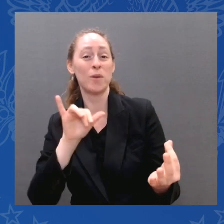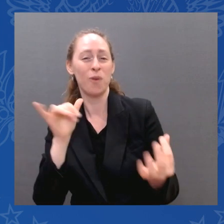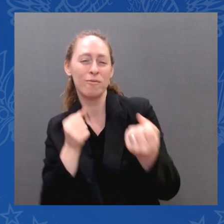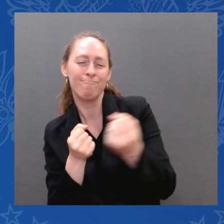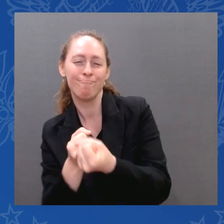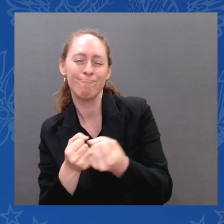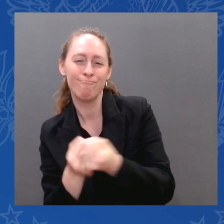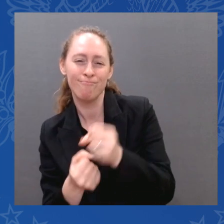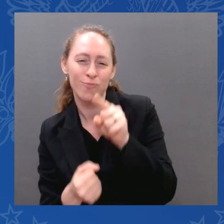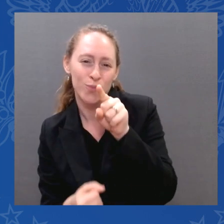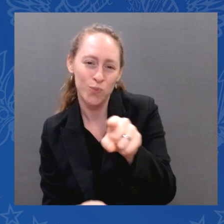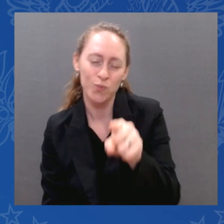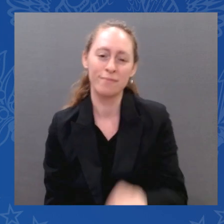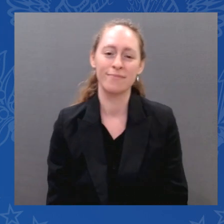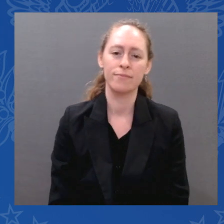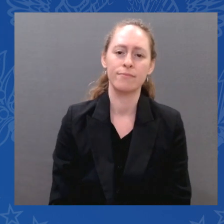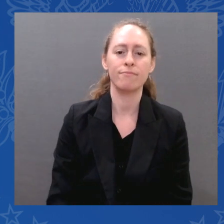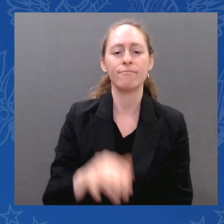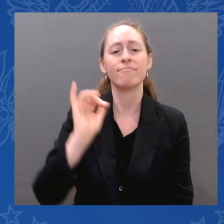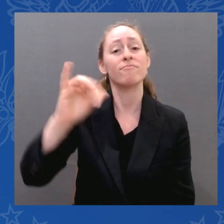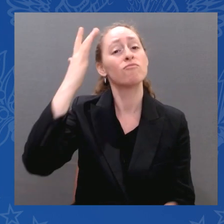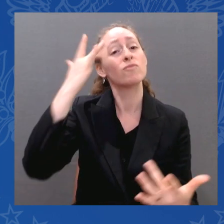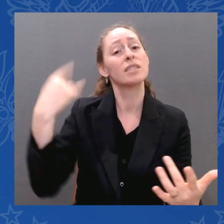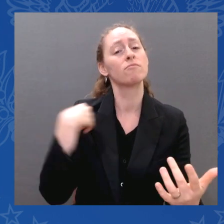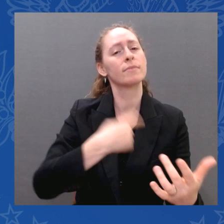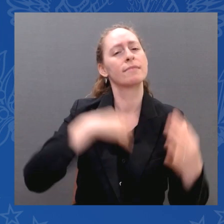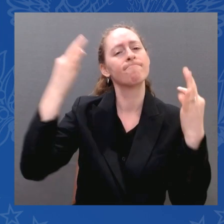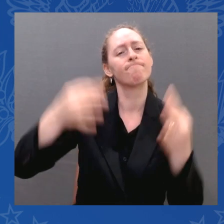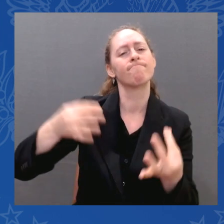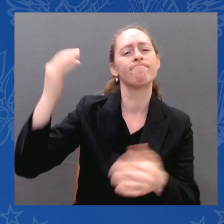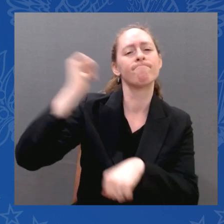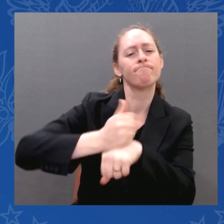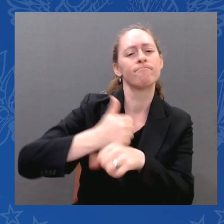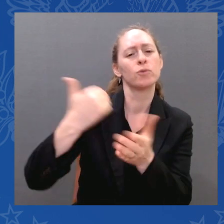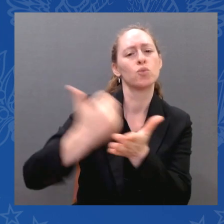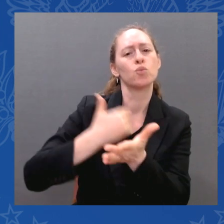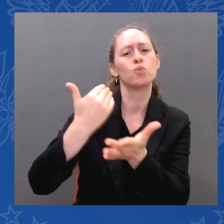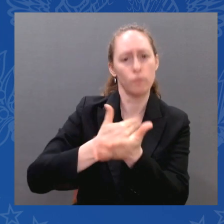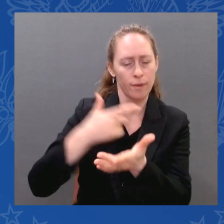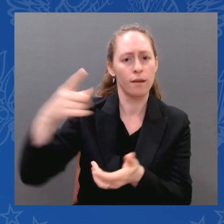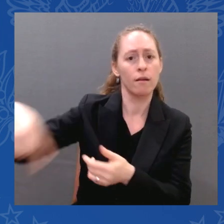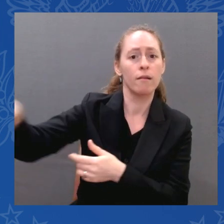to bring partners together from across the country to find better ways to support you.